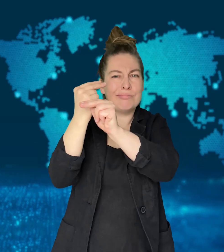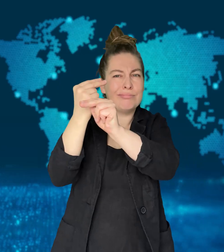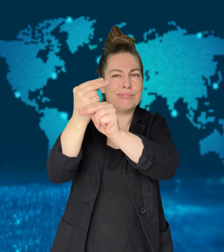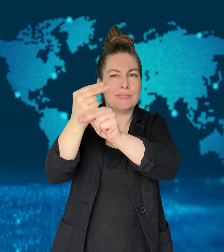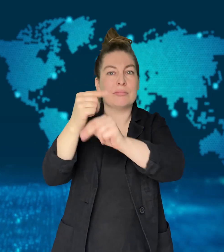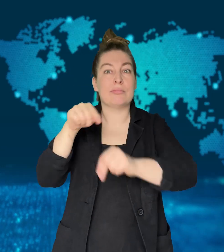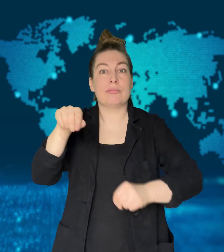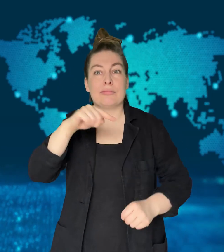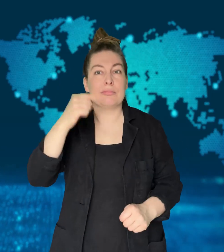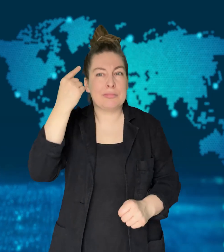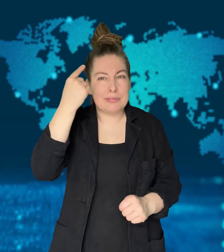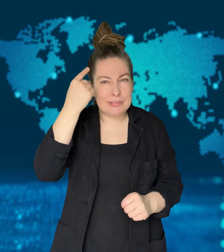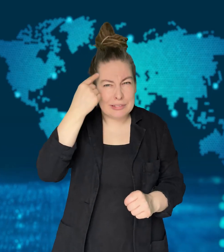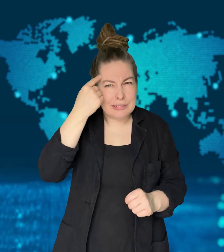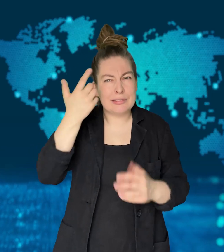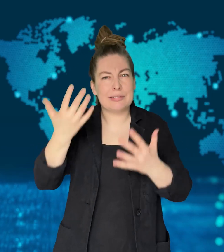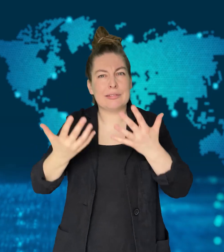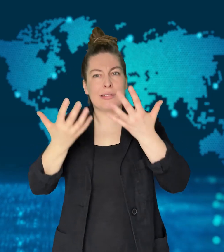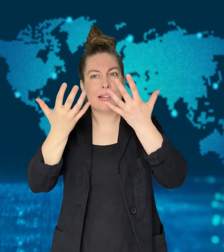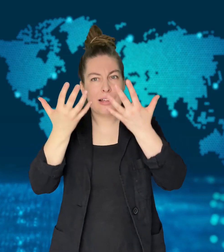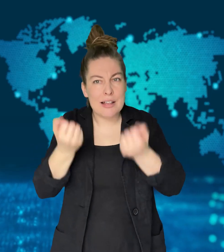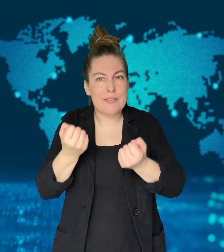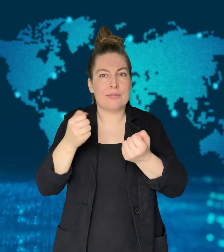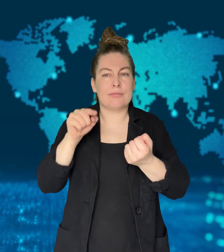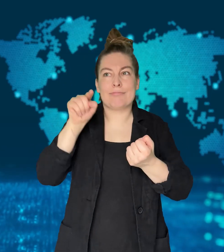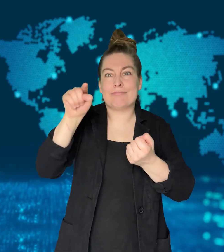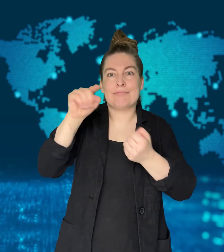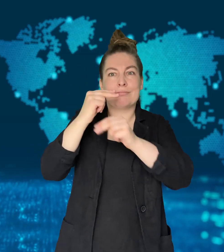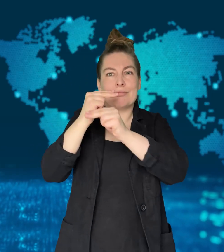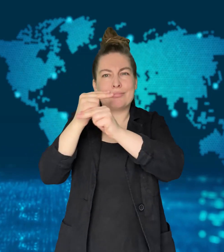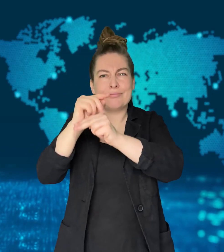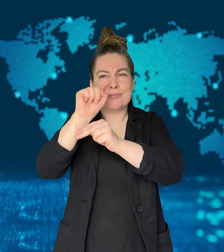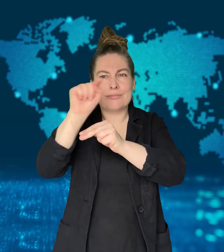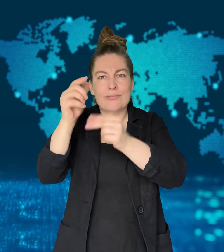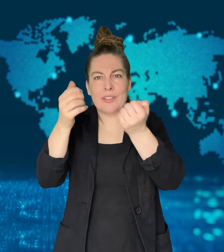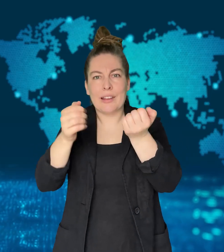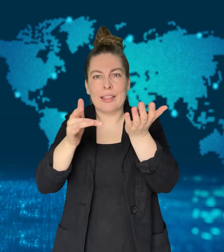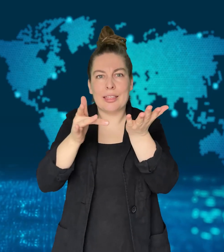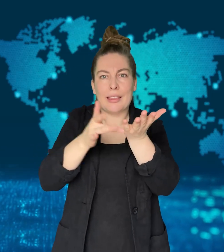maneuvering with control in space.